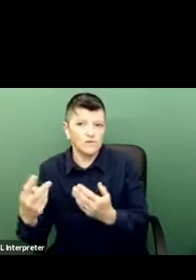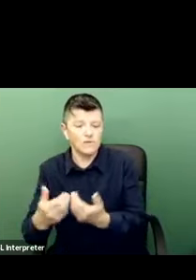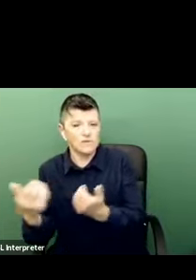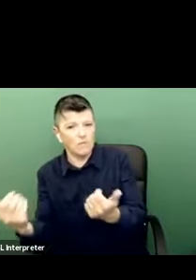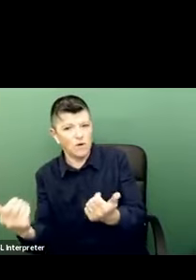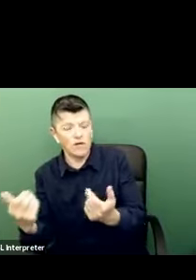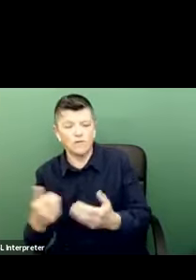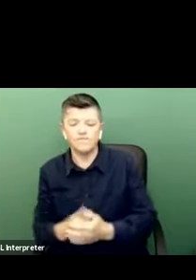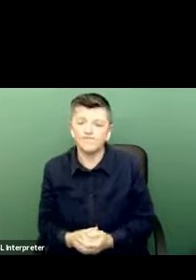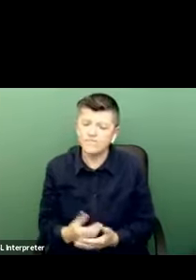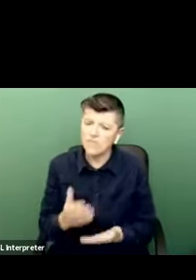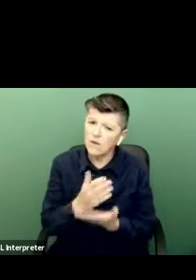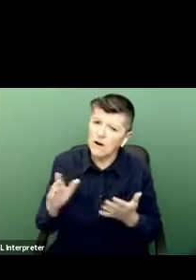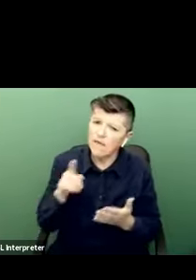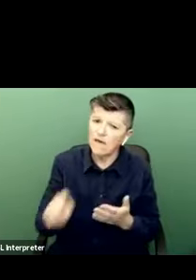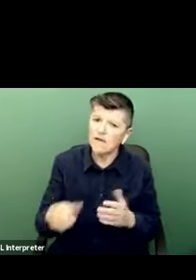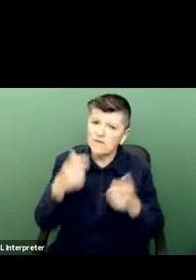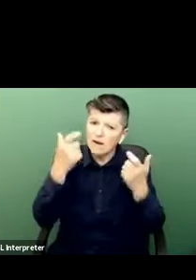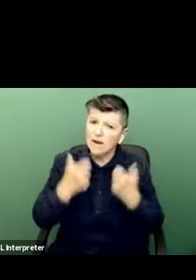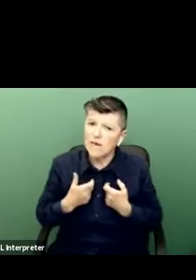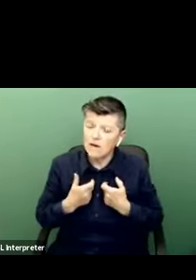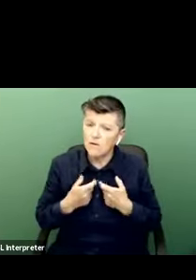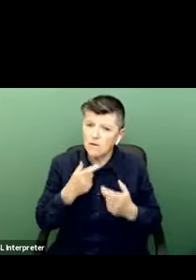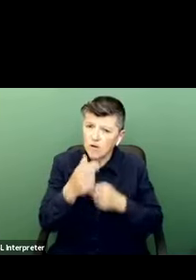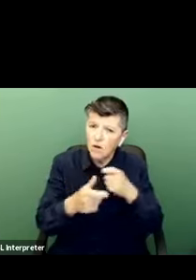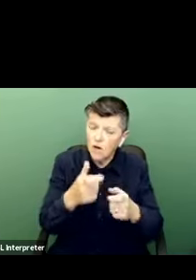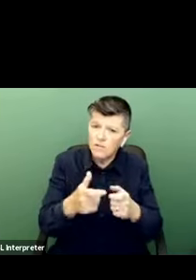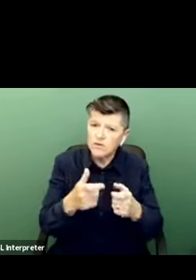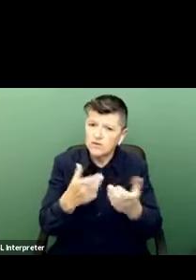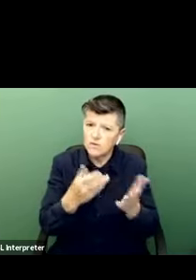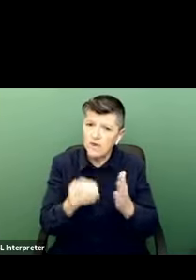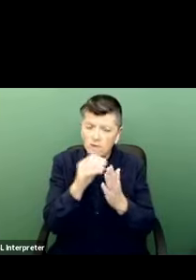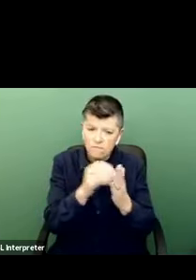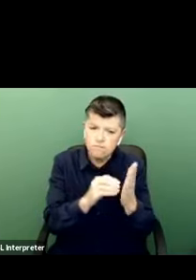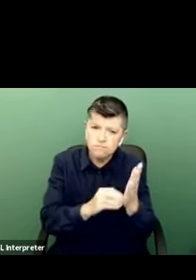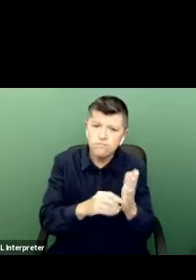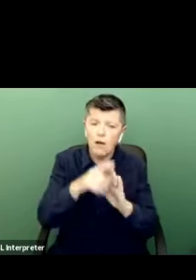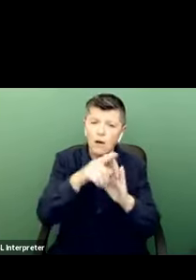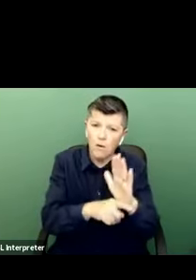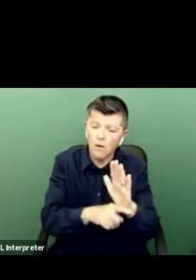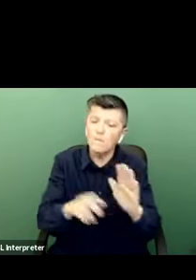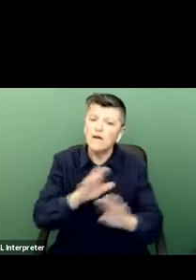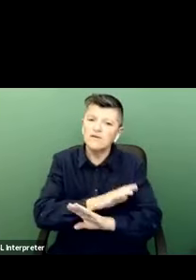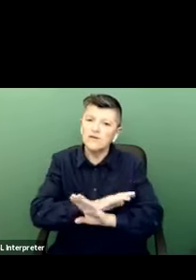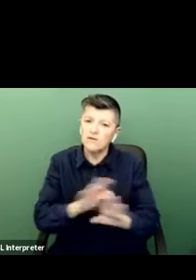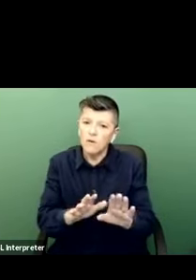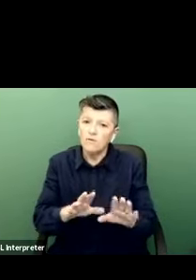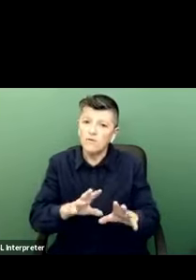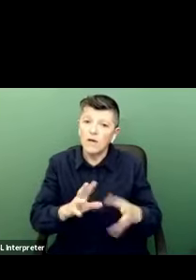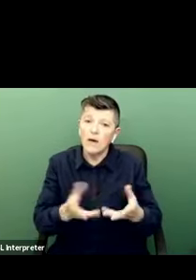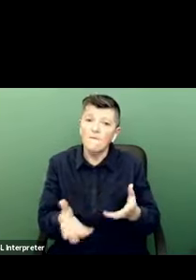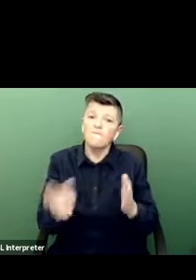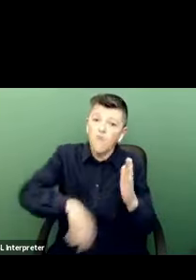Wollstonecraft's lines. The relation between human rights and legal rights is a subject also with